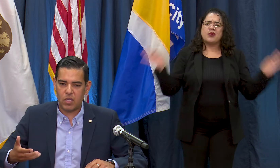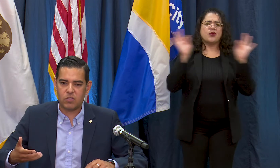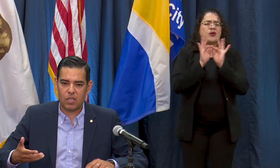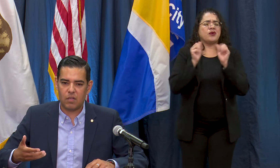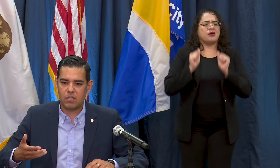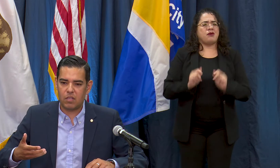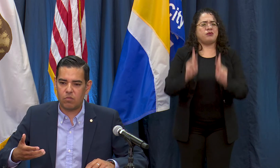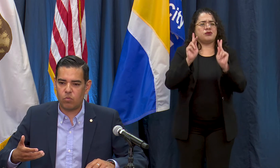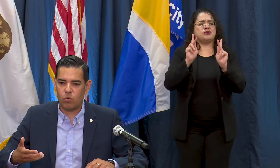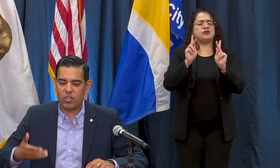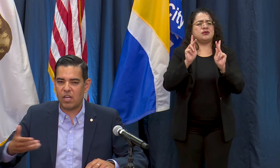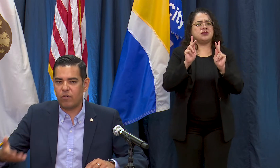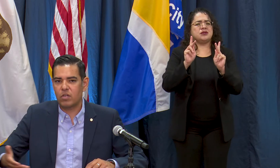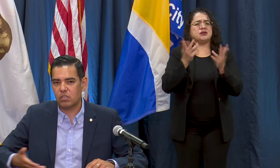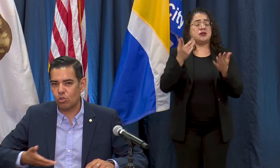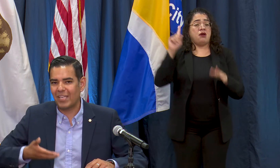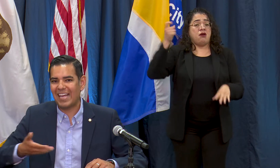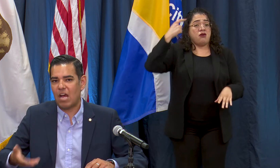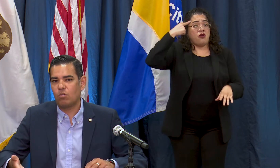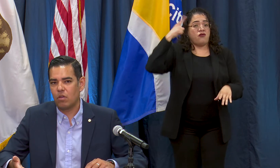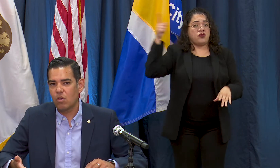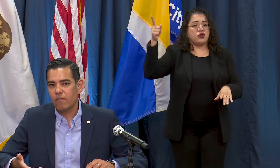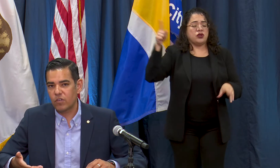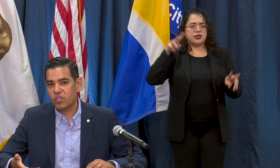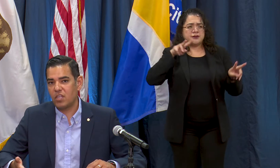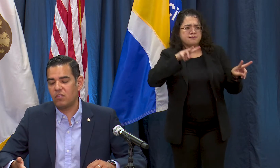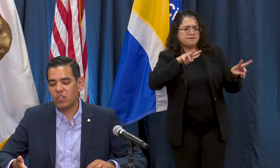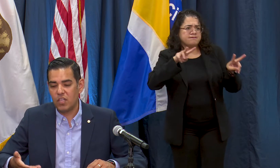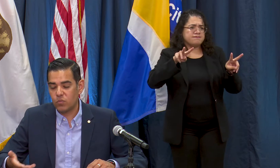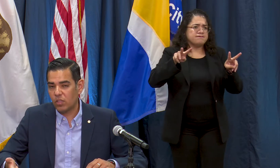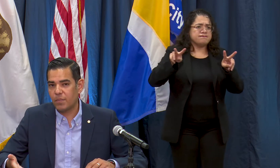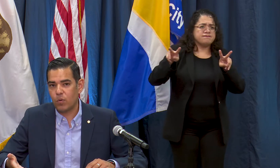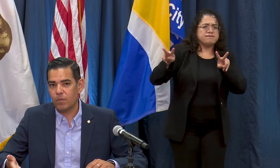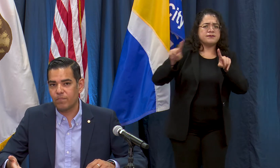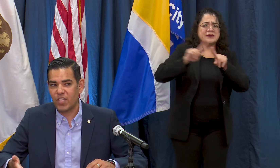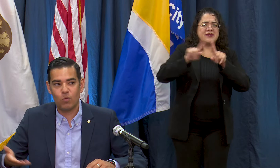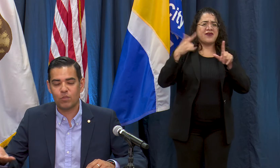to where the Governor is looking out for cities is really important. He was a